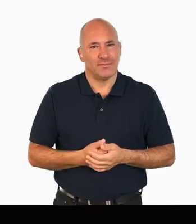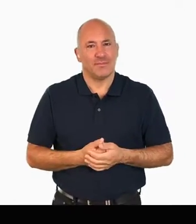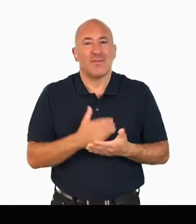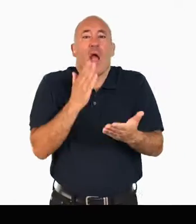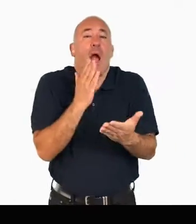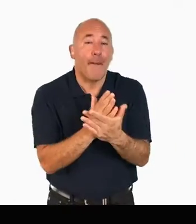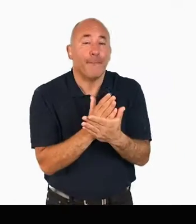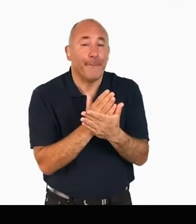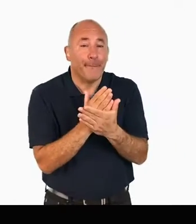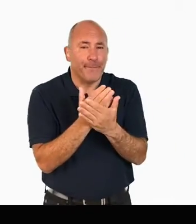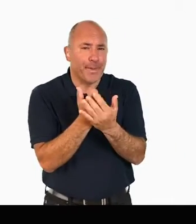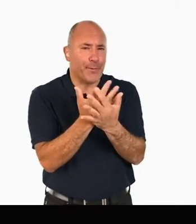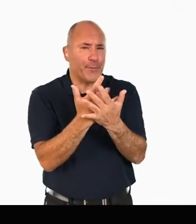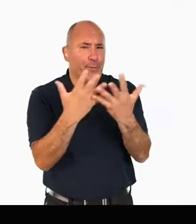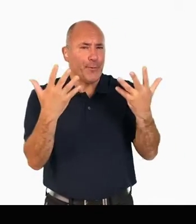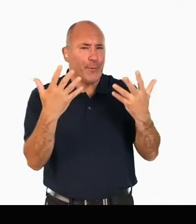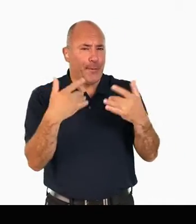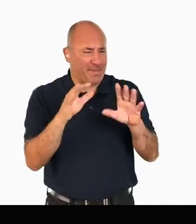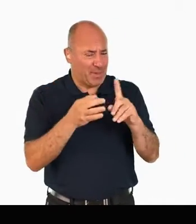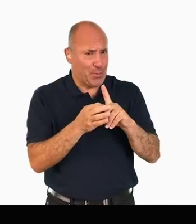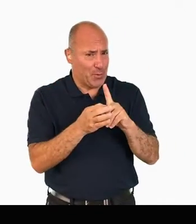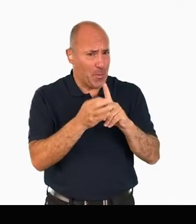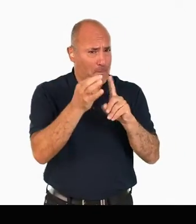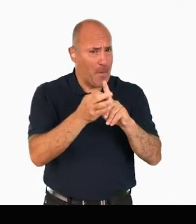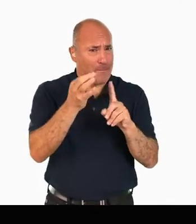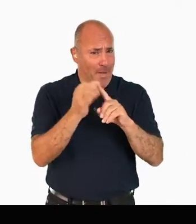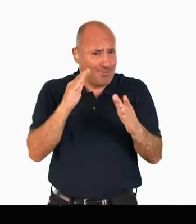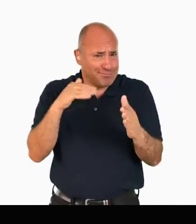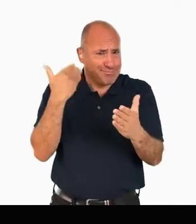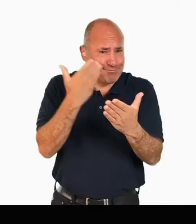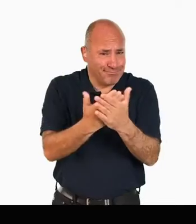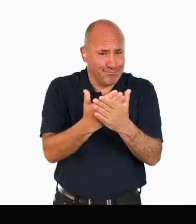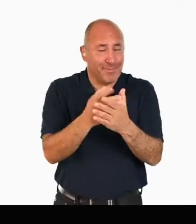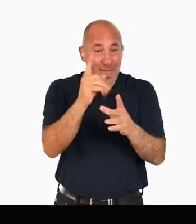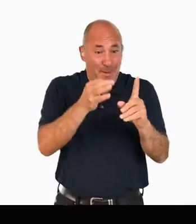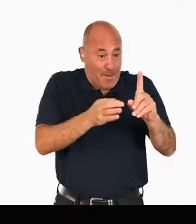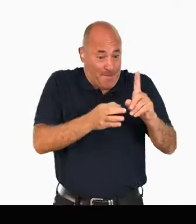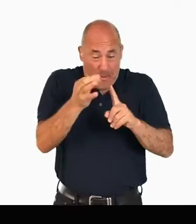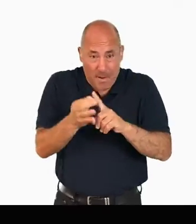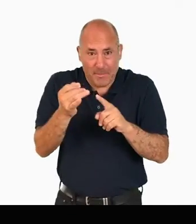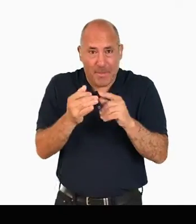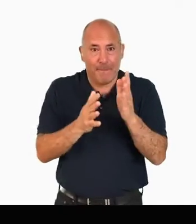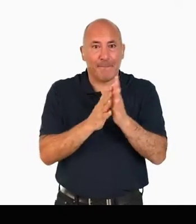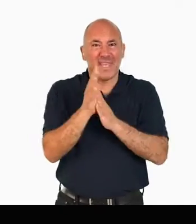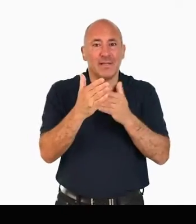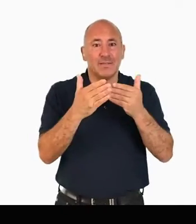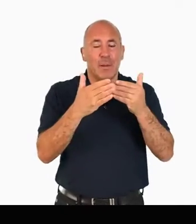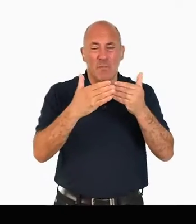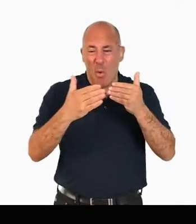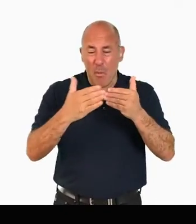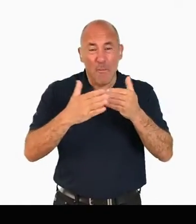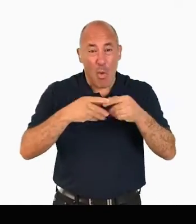Actually, in so many ways, things have got better but with them all getting better,